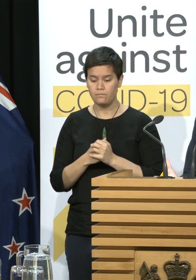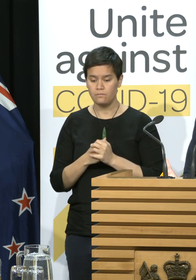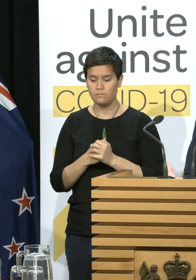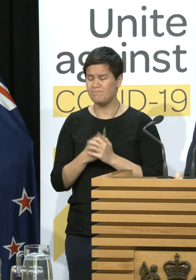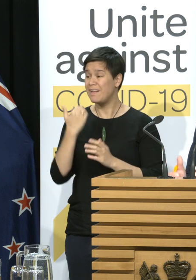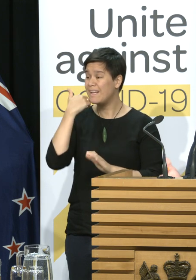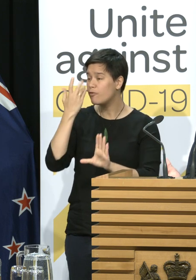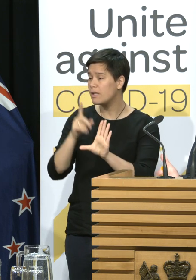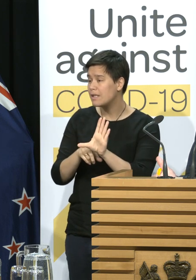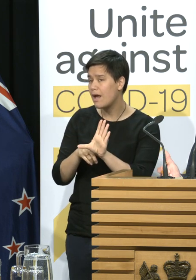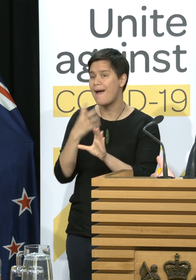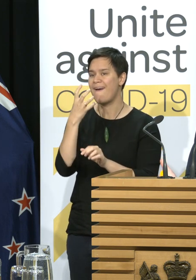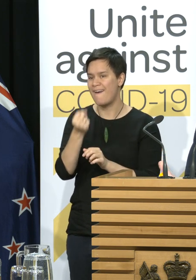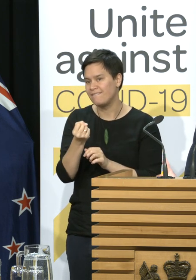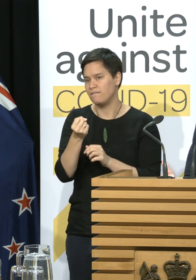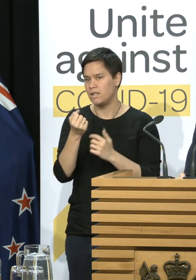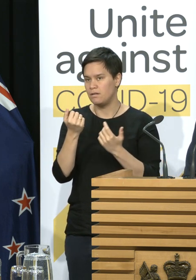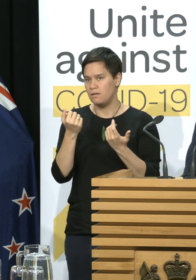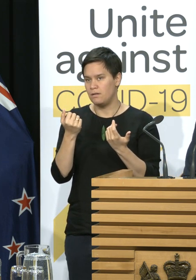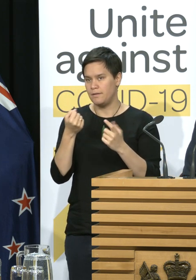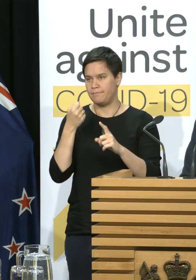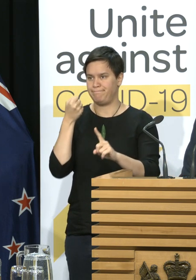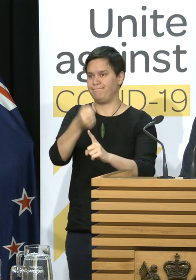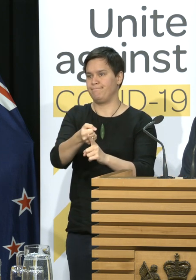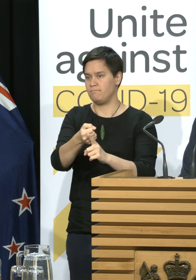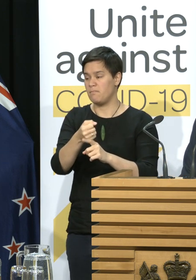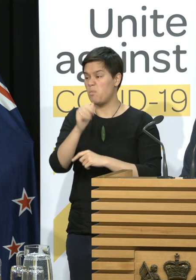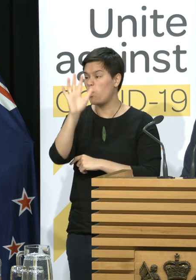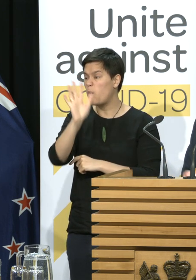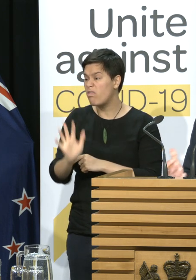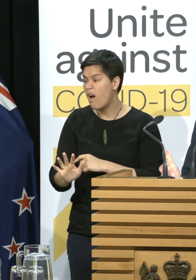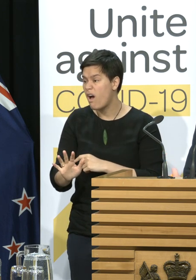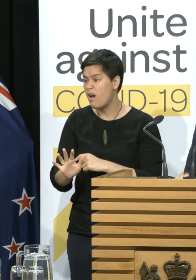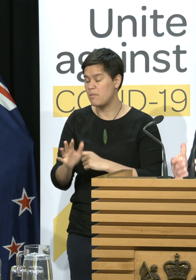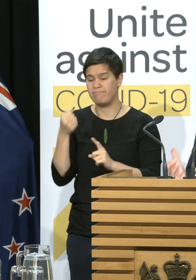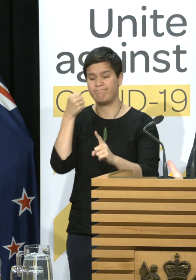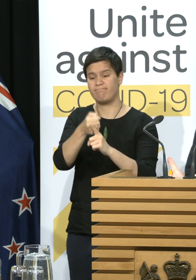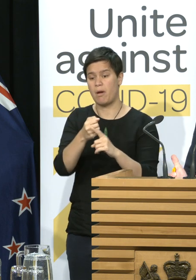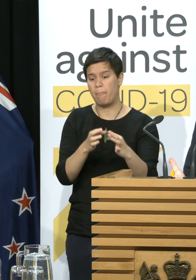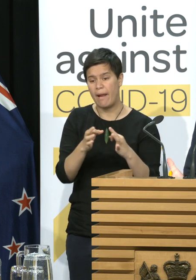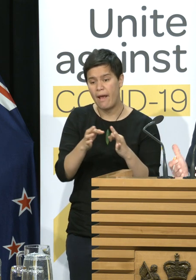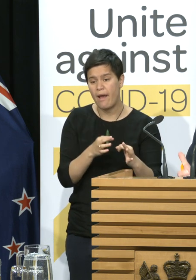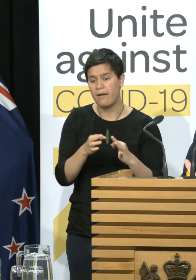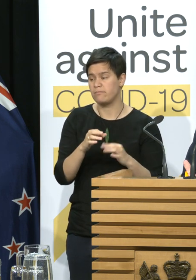happen every year, and people are really good, I know, at adapting. And I know that they will be supportive of whatever effort. This is nothing more or less than we've